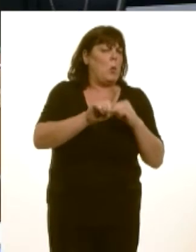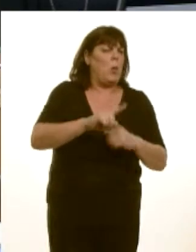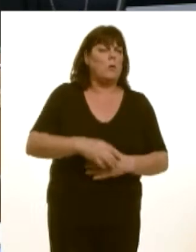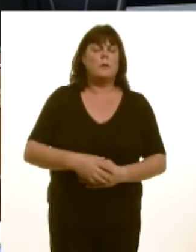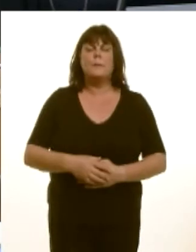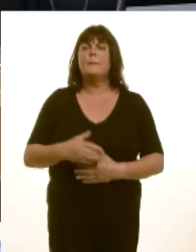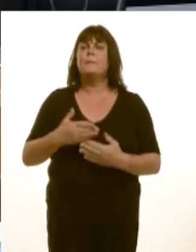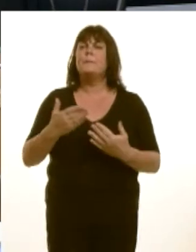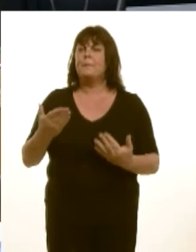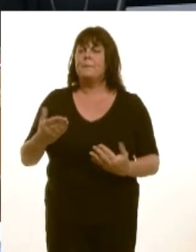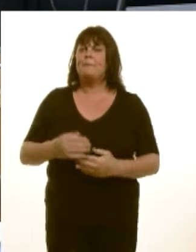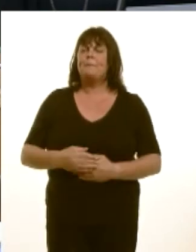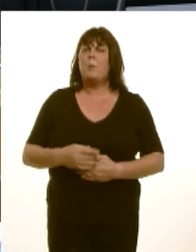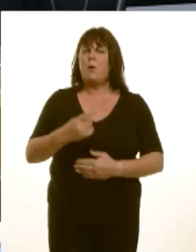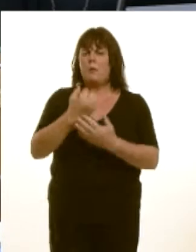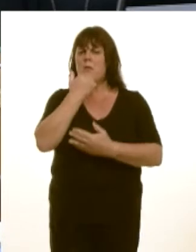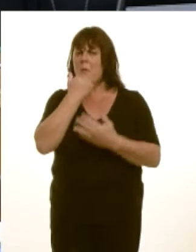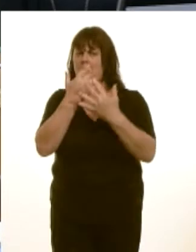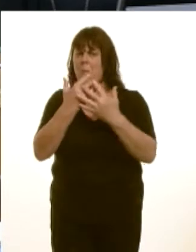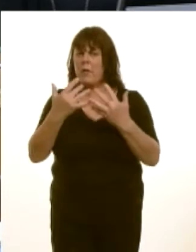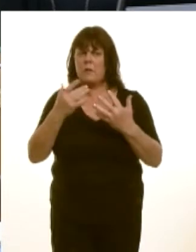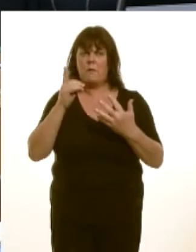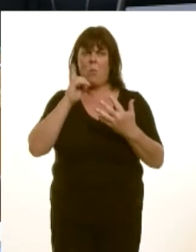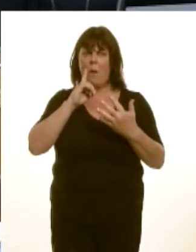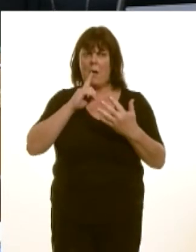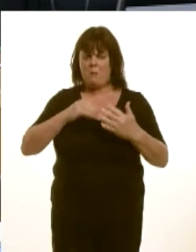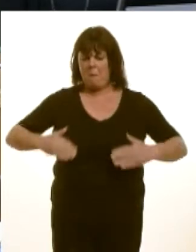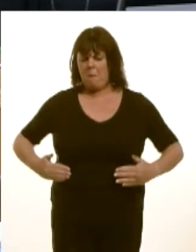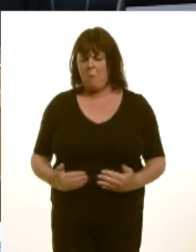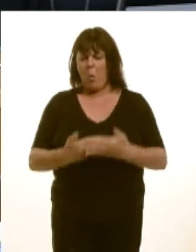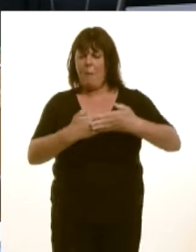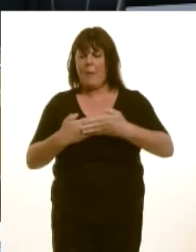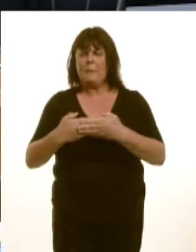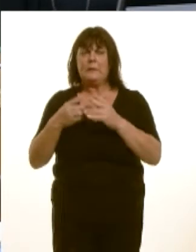However, the incidence of stillbirth in Wales has not changed greatly in recent years; whether